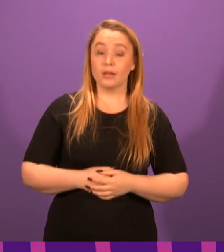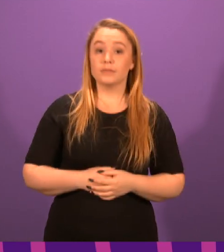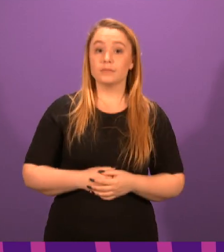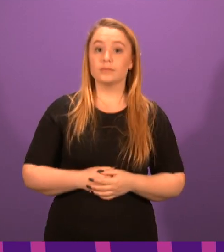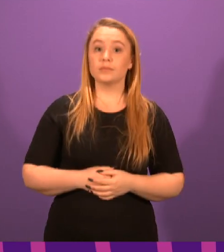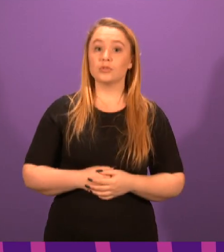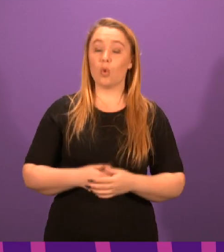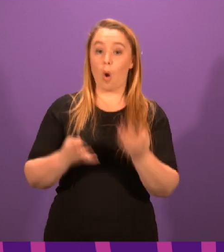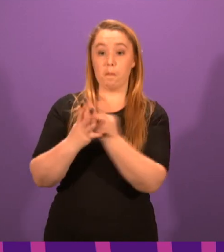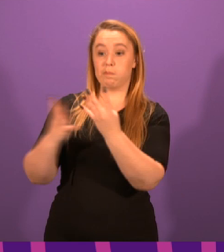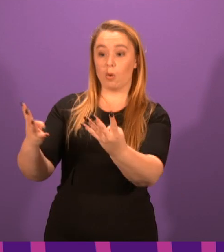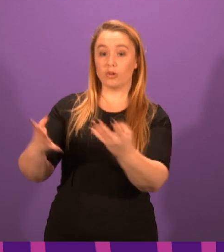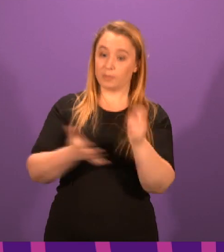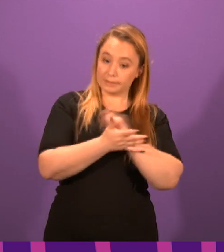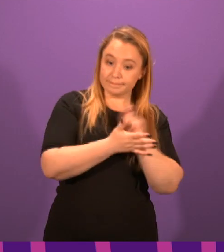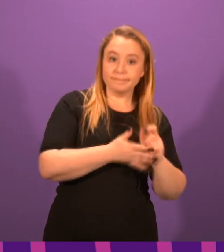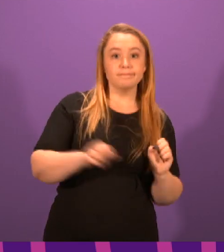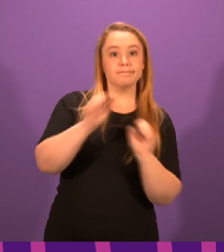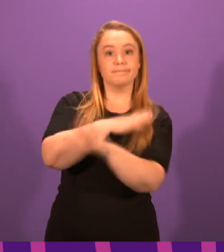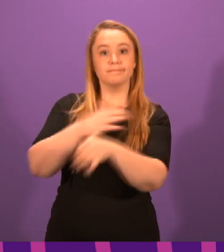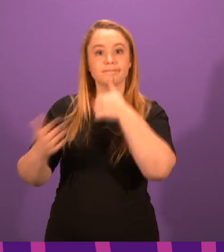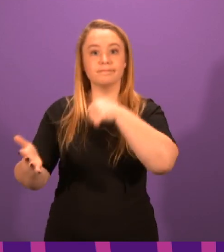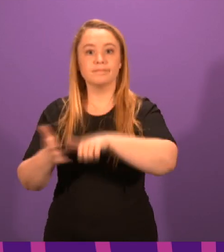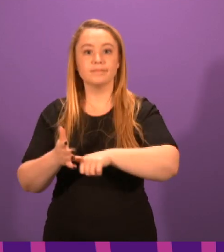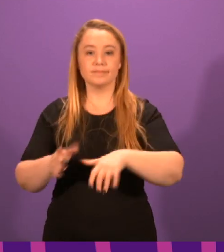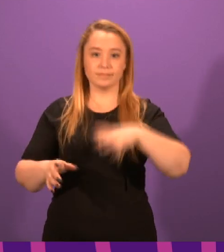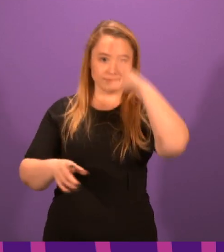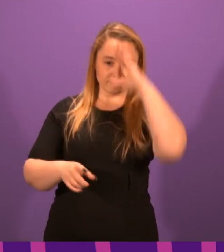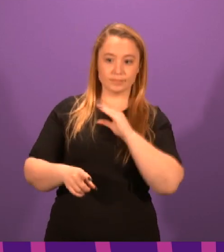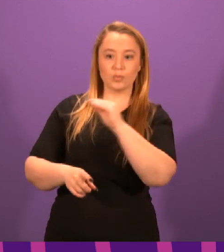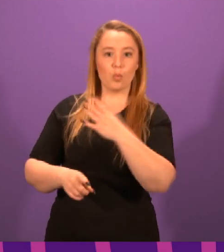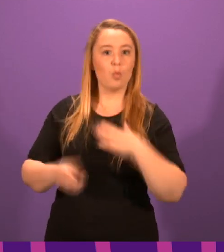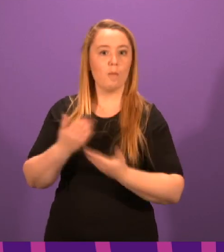boards on 25 September to encourage the increased use of community pharmacies, and we will continue